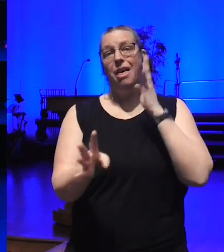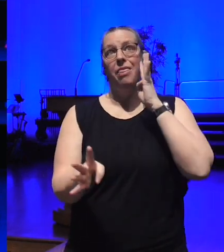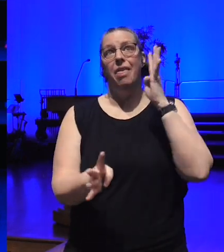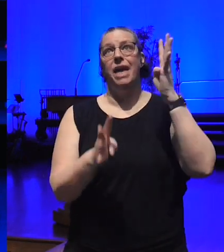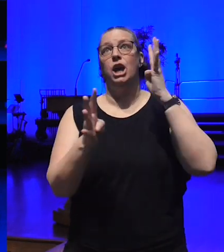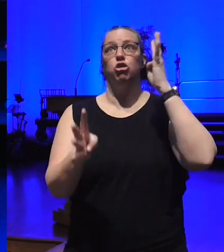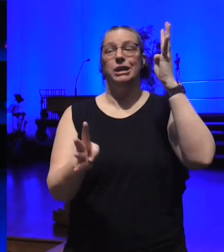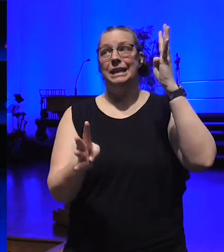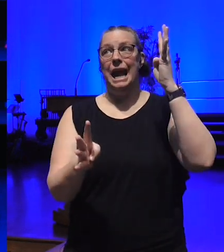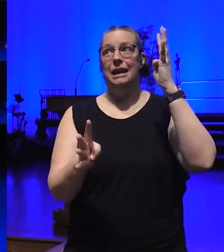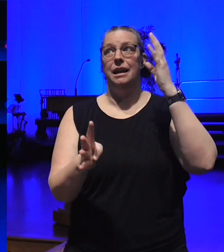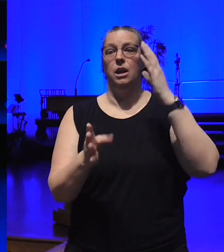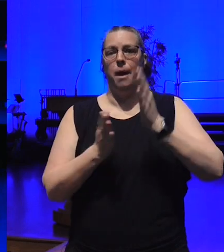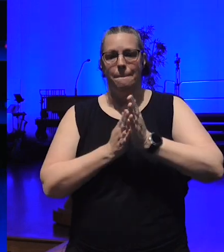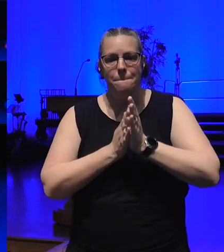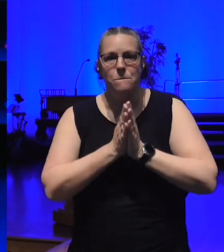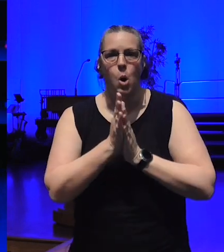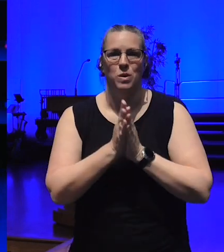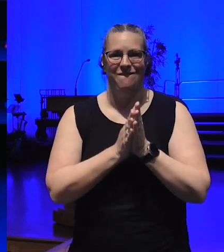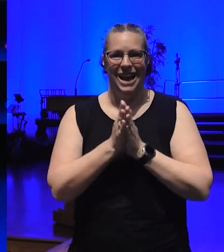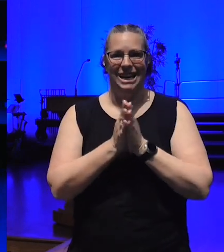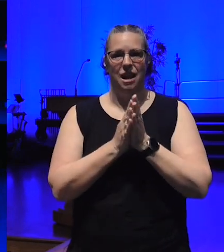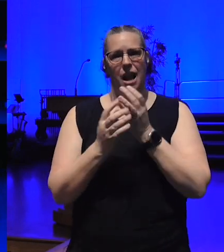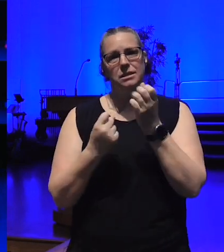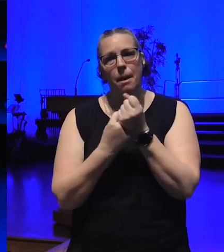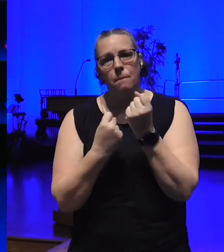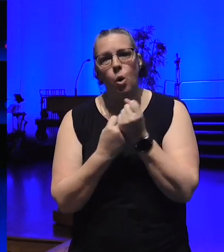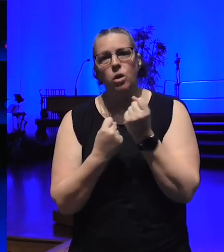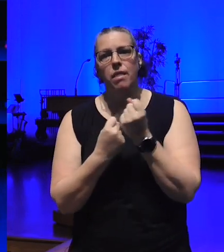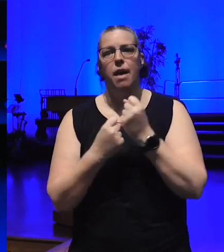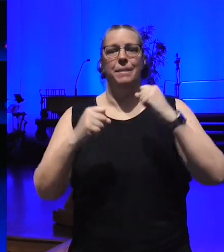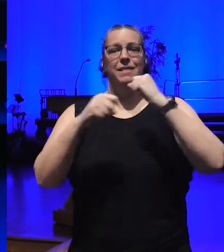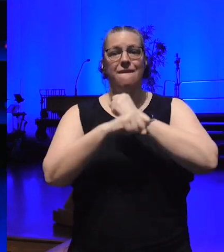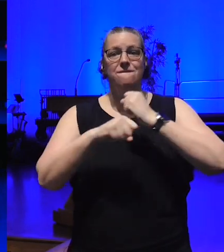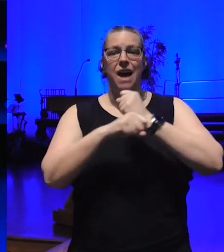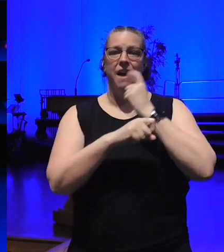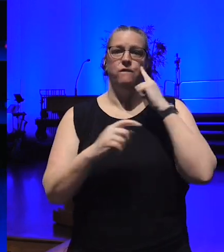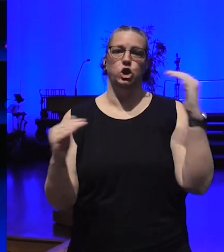um which also motivated them and supported them in their fight for justice their fight